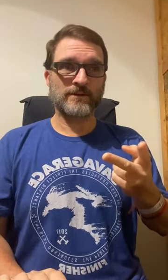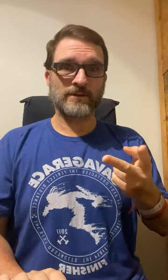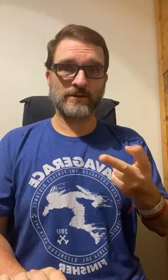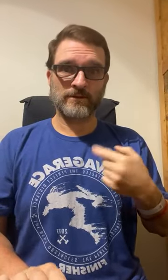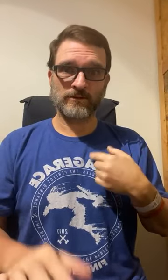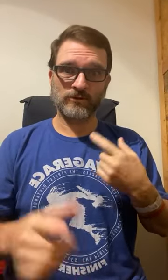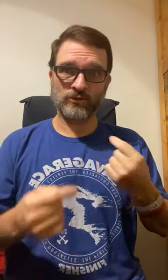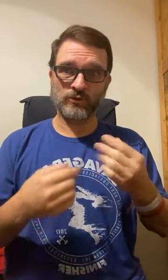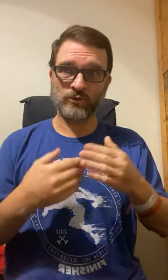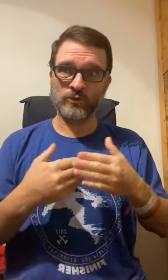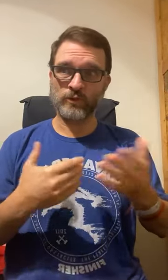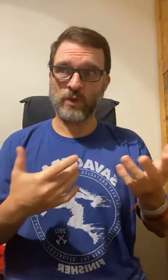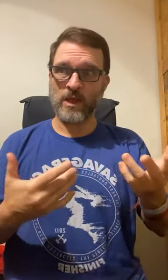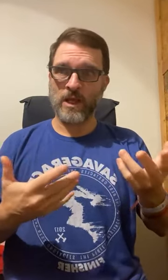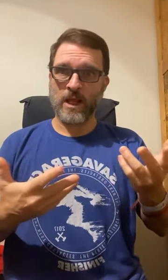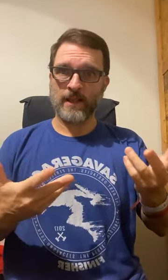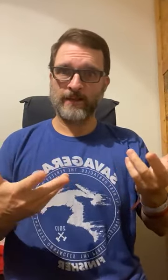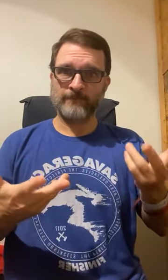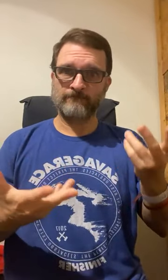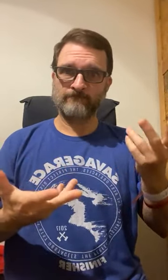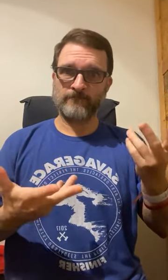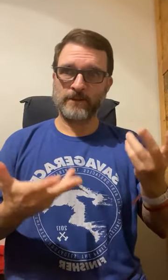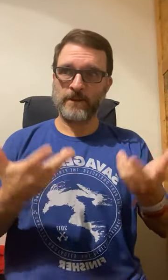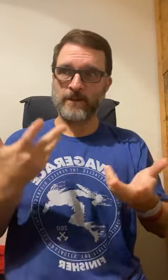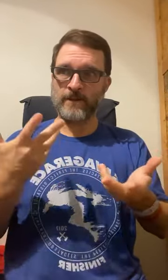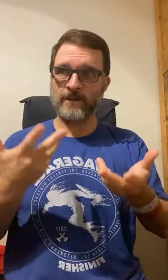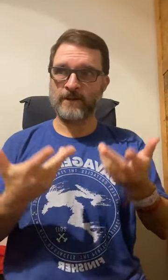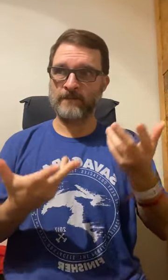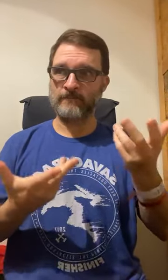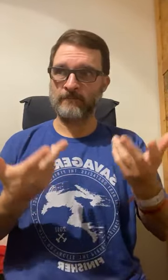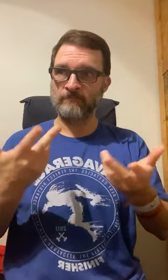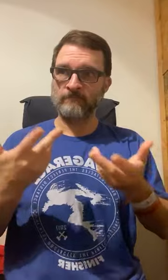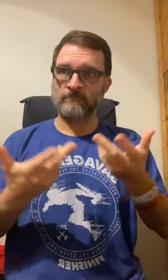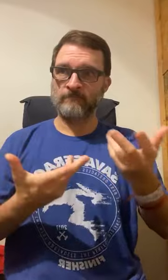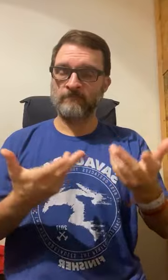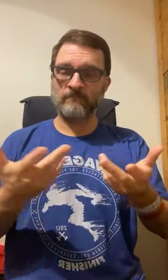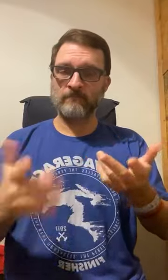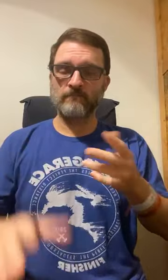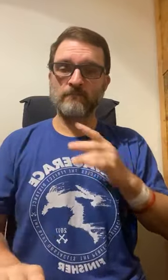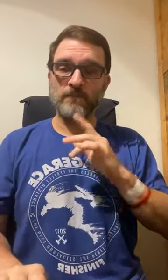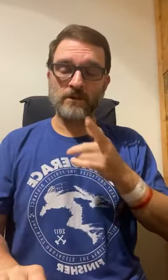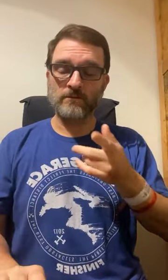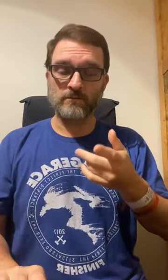I said ok. what do I do from now on?